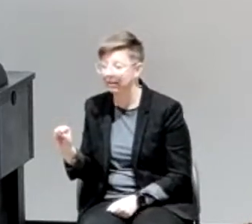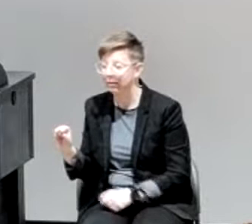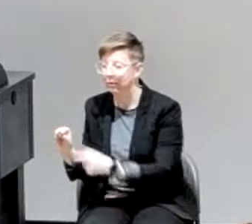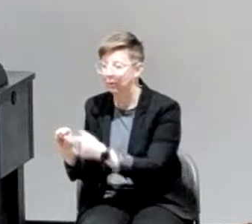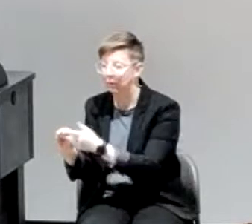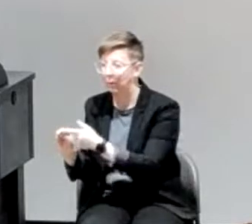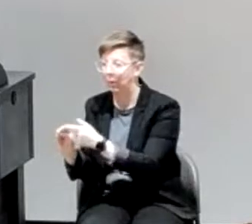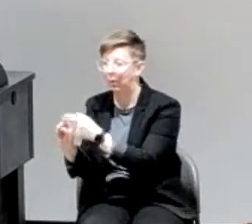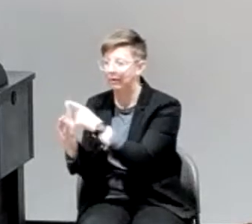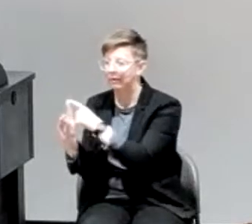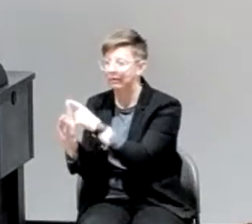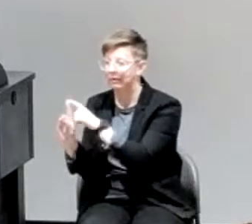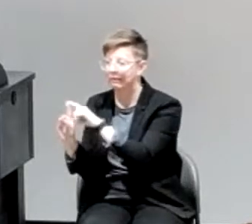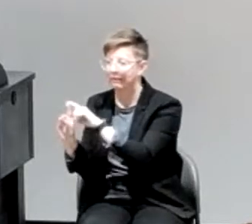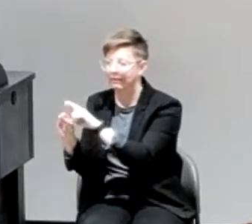I am 61 so I have to round it down to make the thing work.